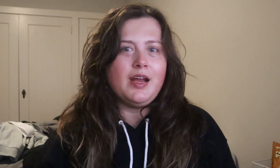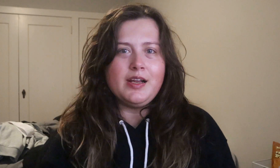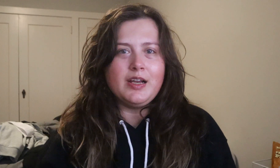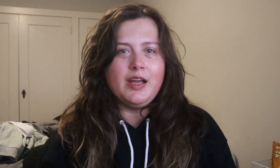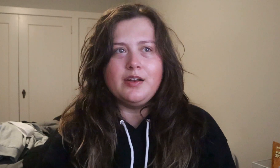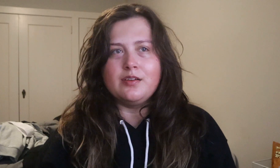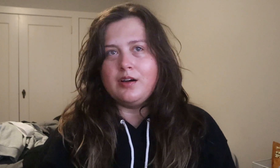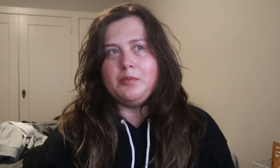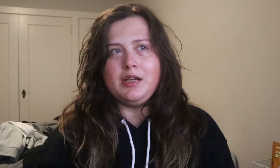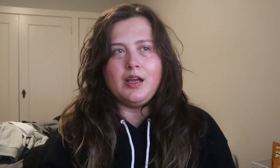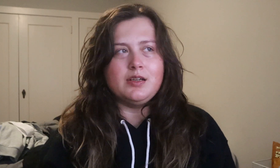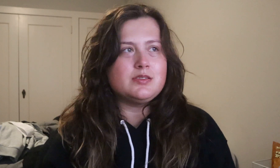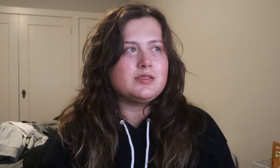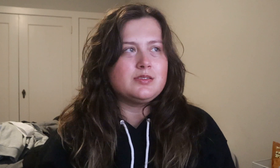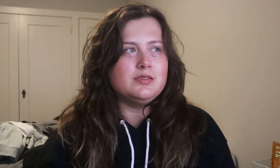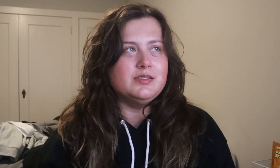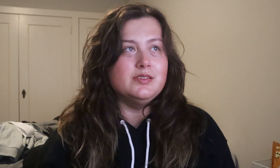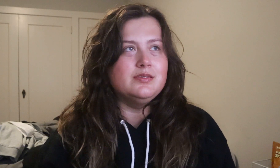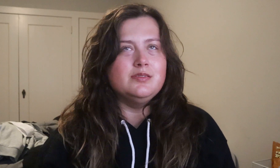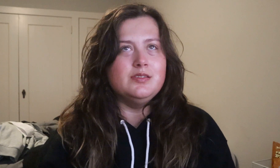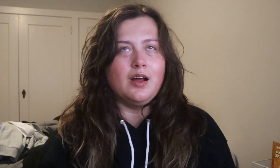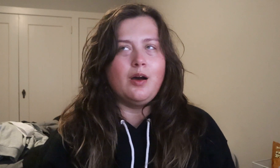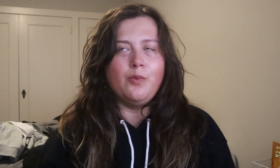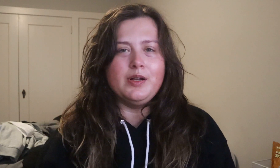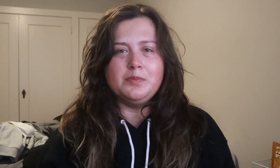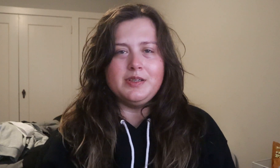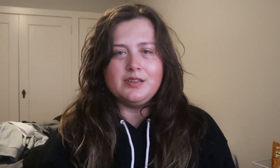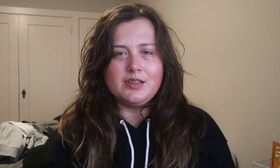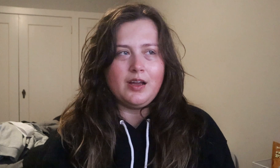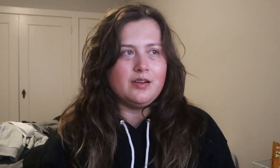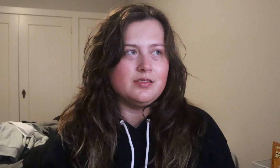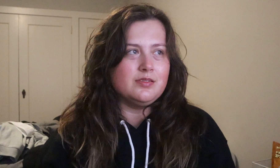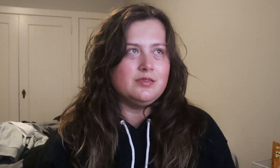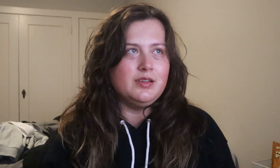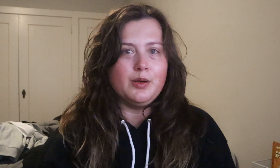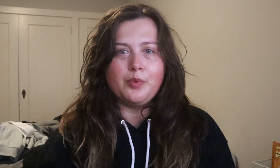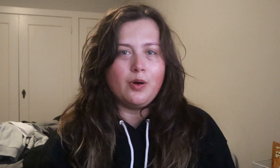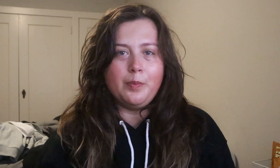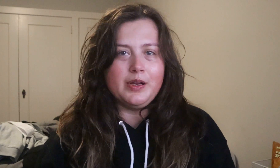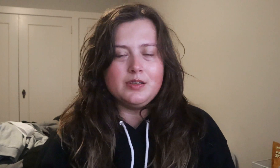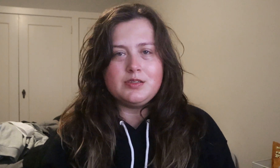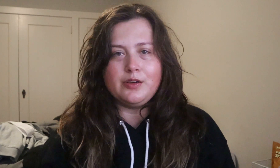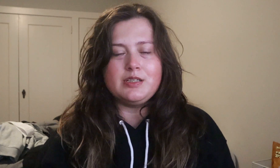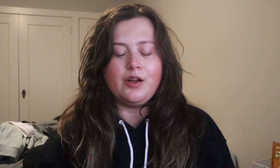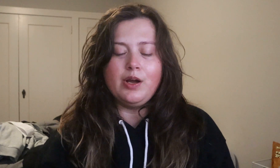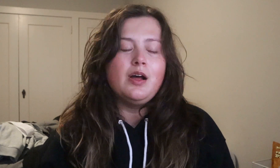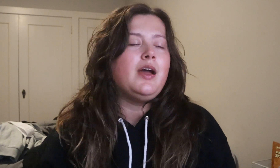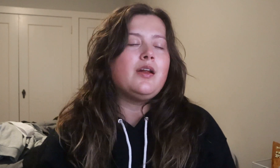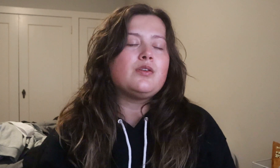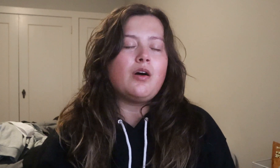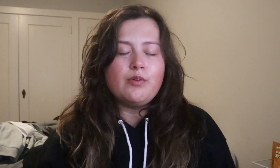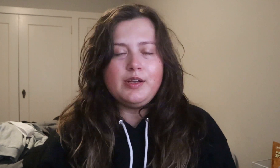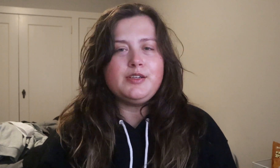taking it and claiming that it's not what is being said, is inappropriate, etc, etc. It is already